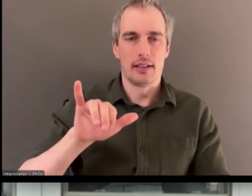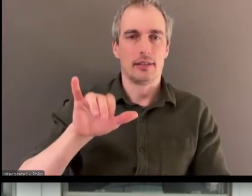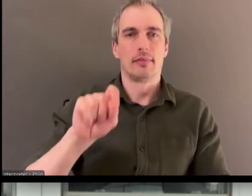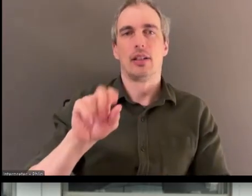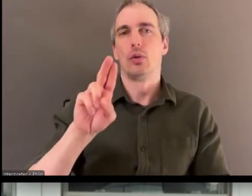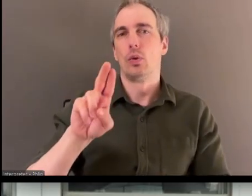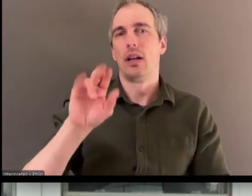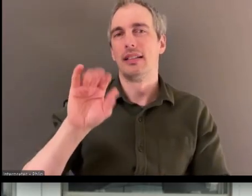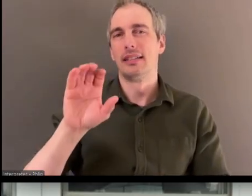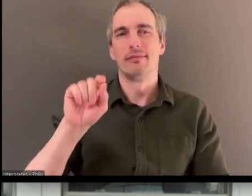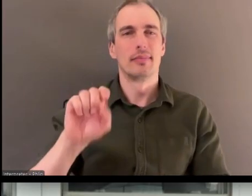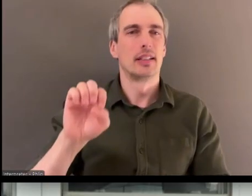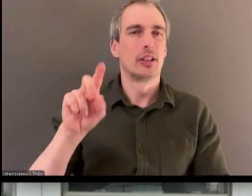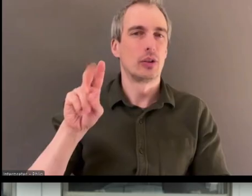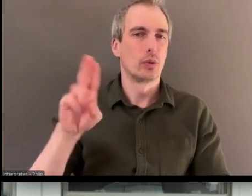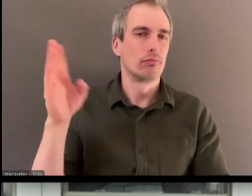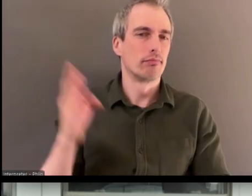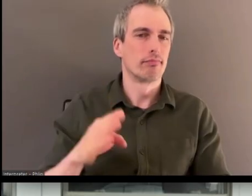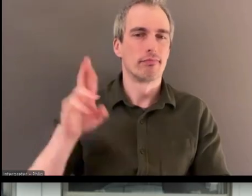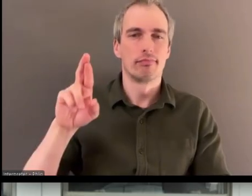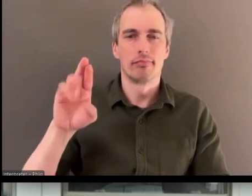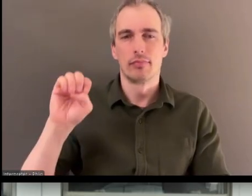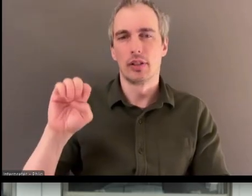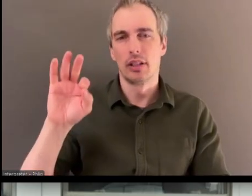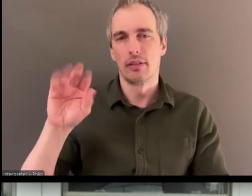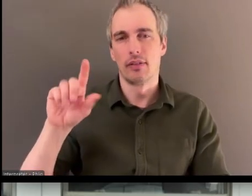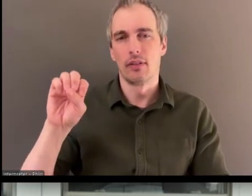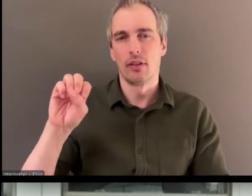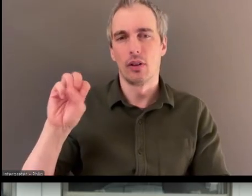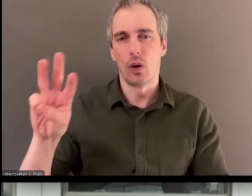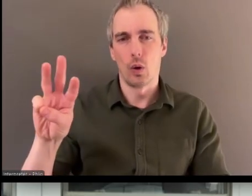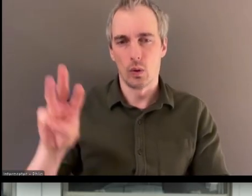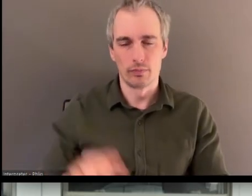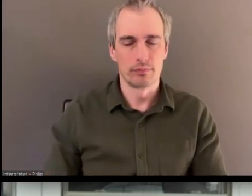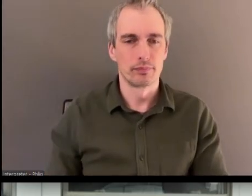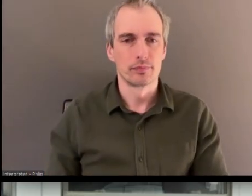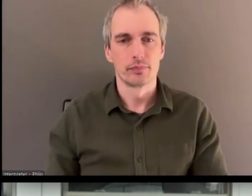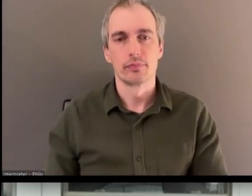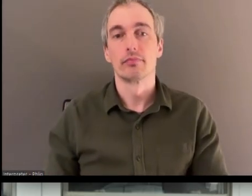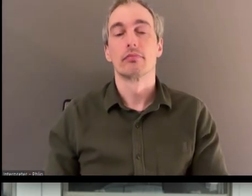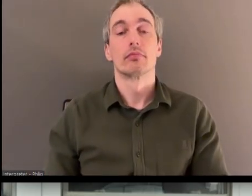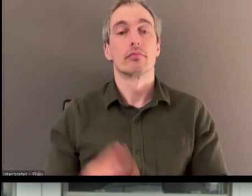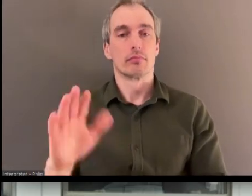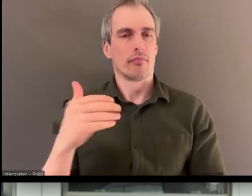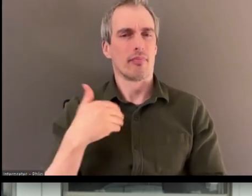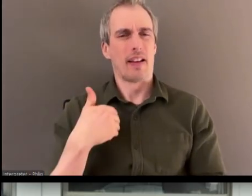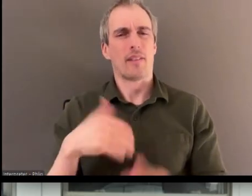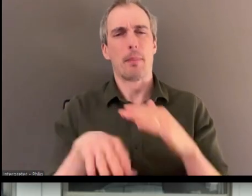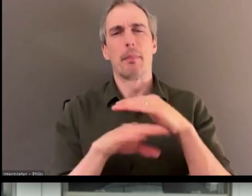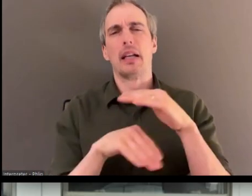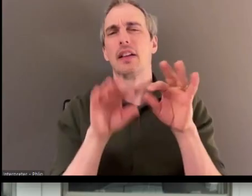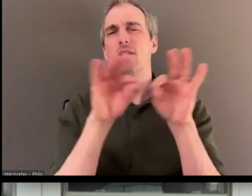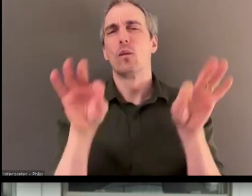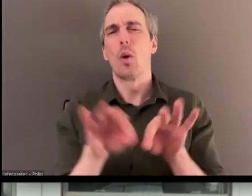And you can just sign up a basic form there. We're rolling it out to everybody who signs it up in a similar way.